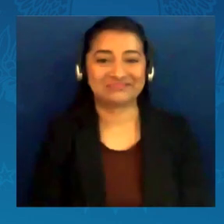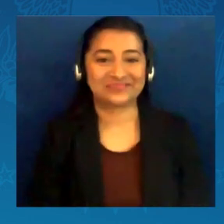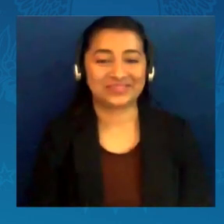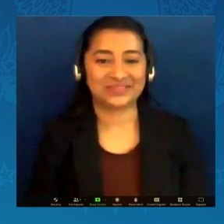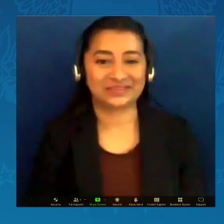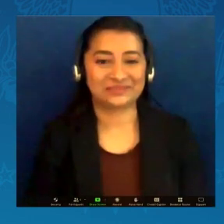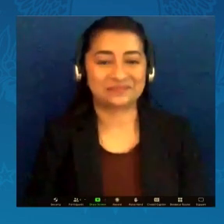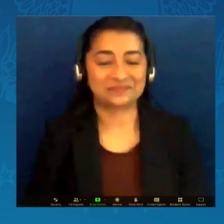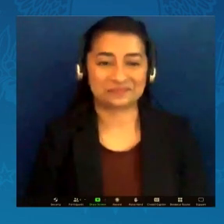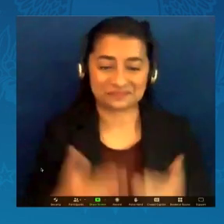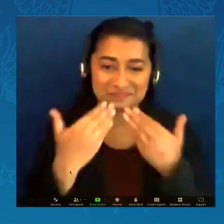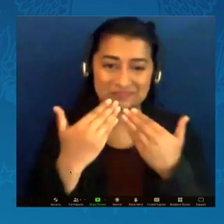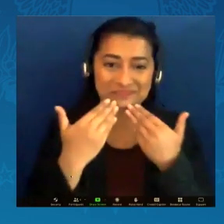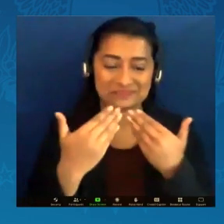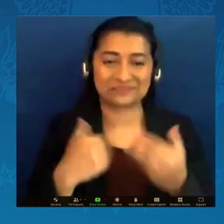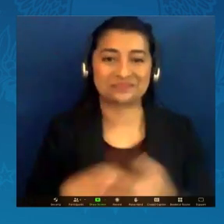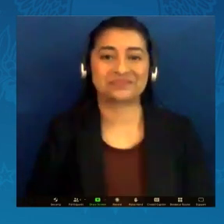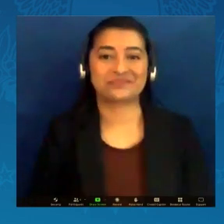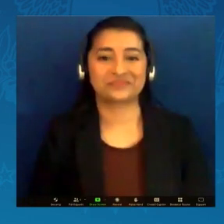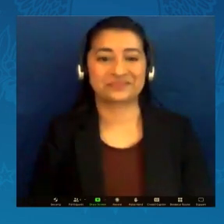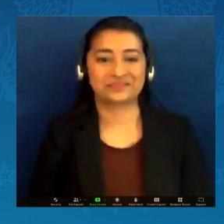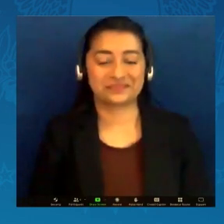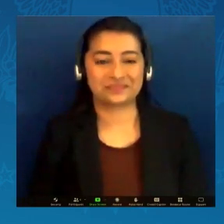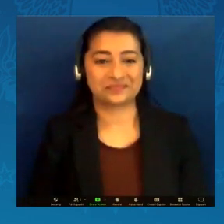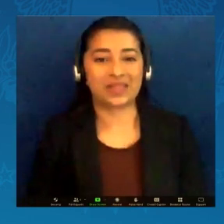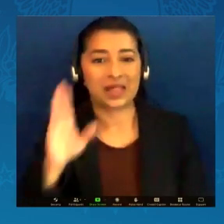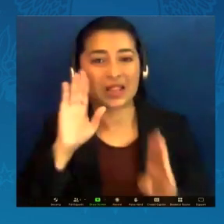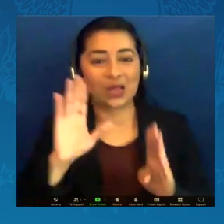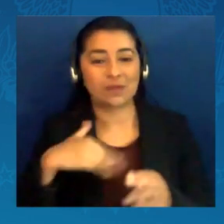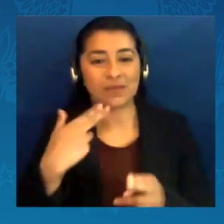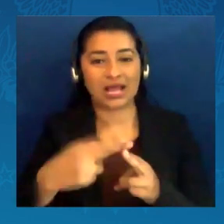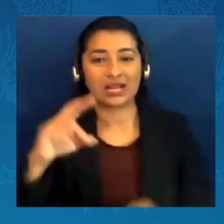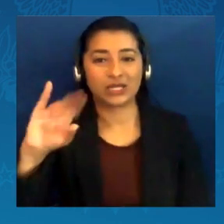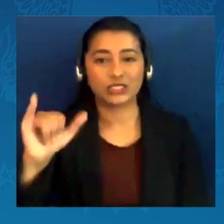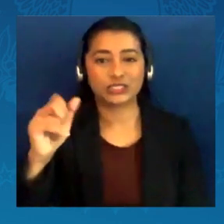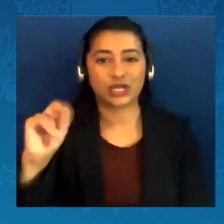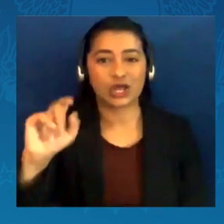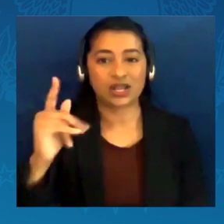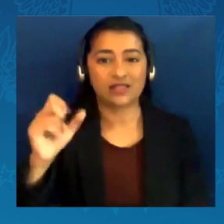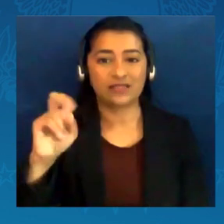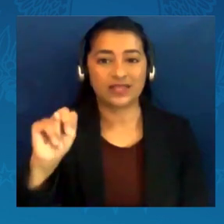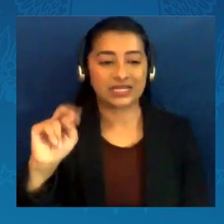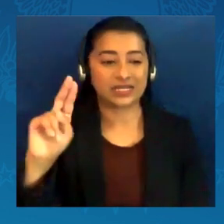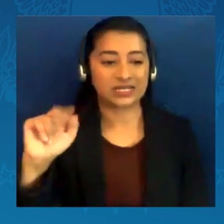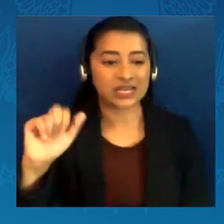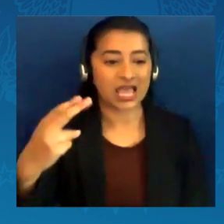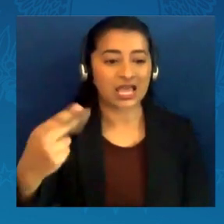Male Speaker: Yes, hello, my name is Jonathan Natch. I'm a third year marine environmental science major from Phenix, Arizona,